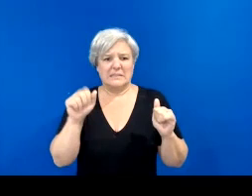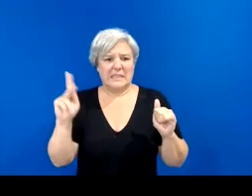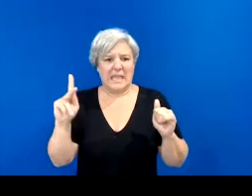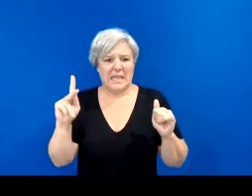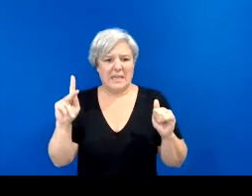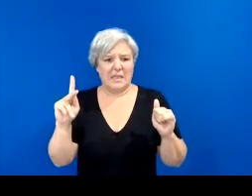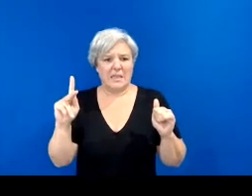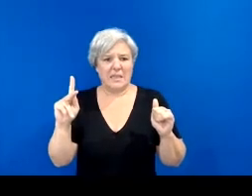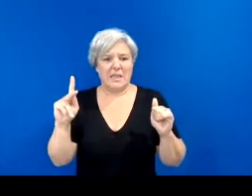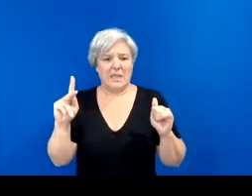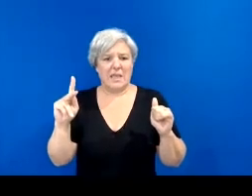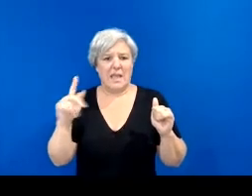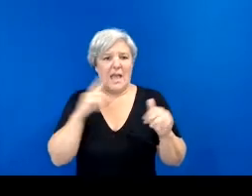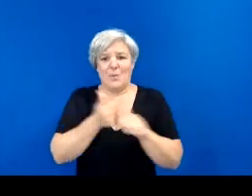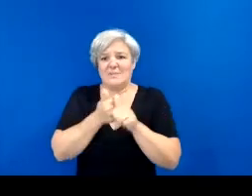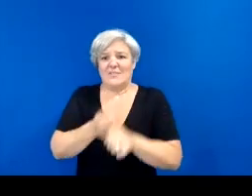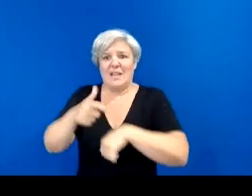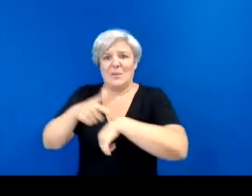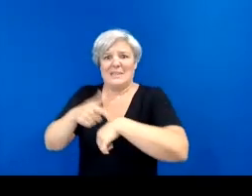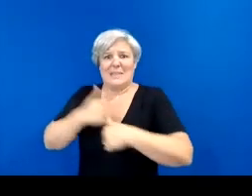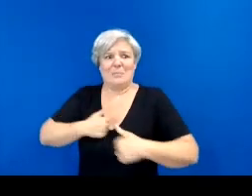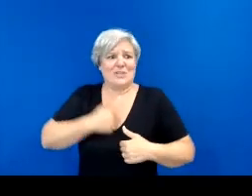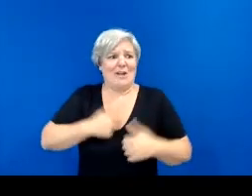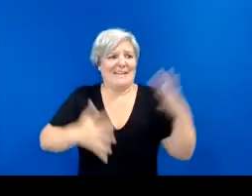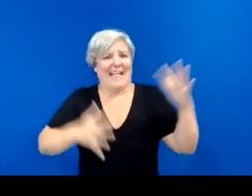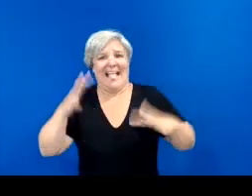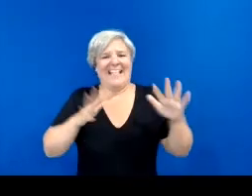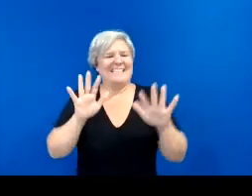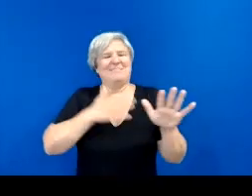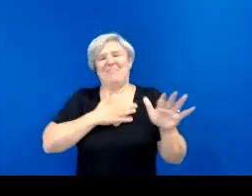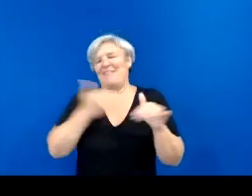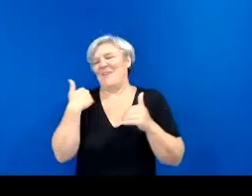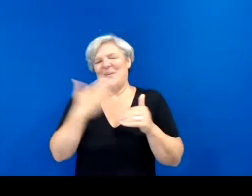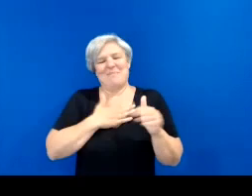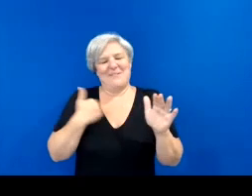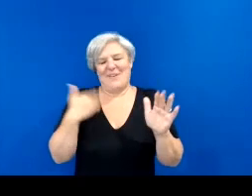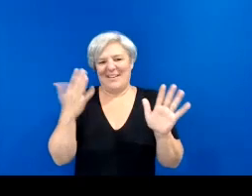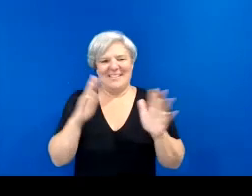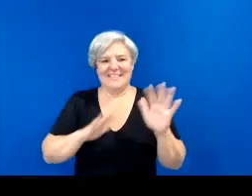I wasn't following the time frame, so. No, no, no. That was my fault. So I was really enjoying it.